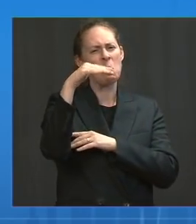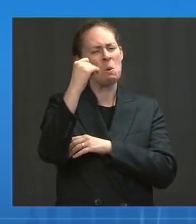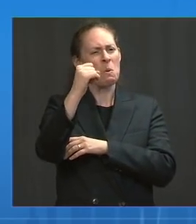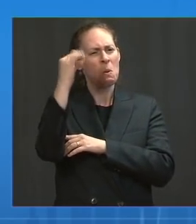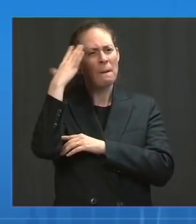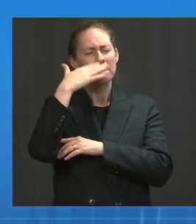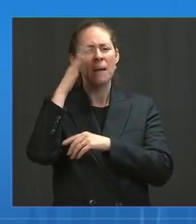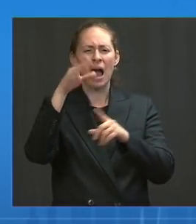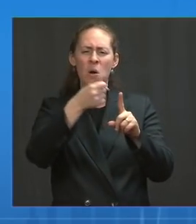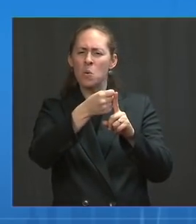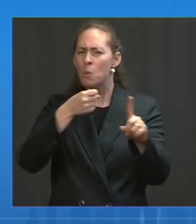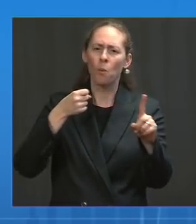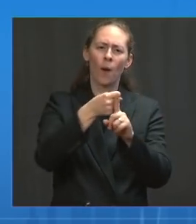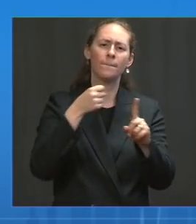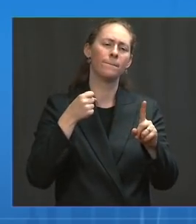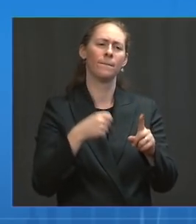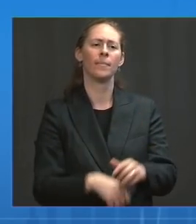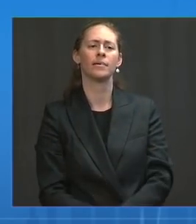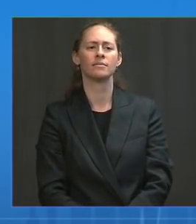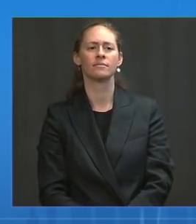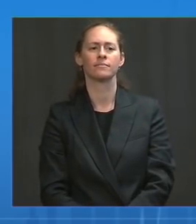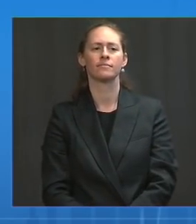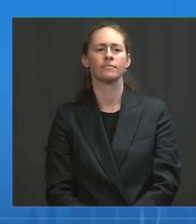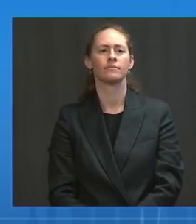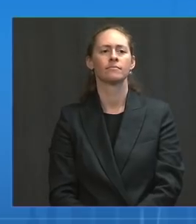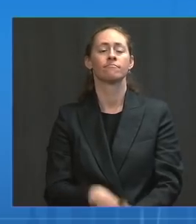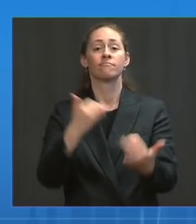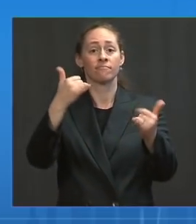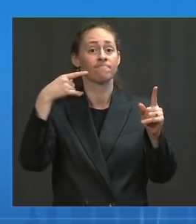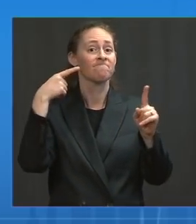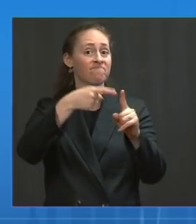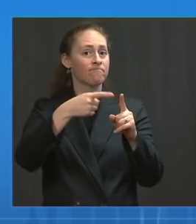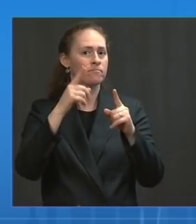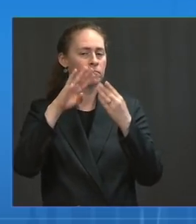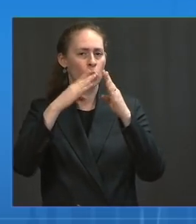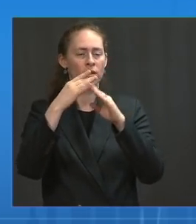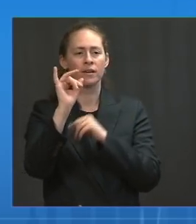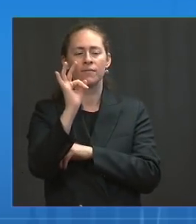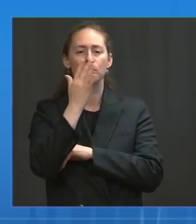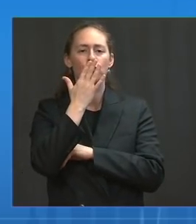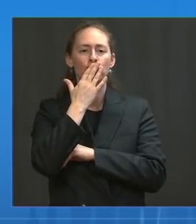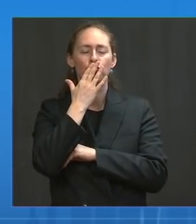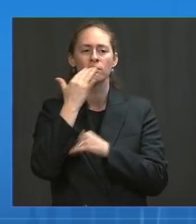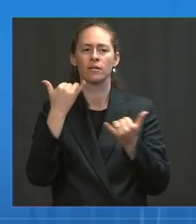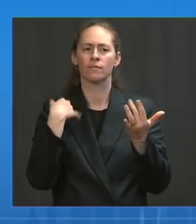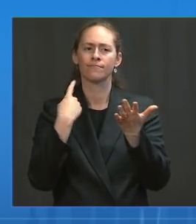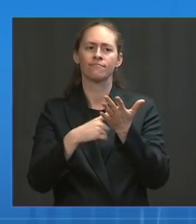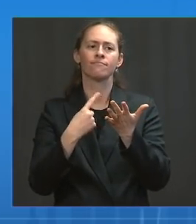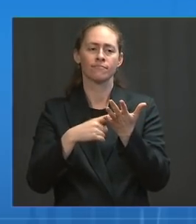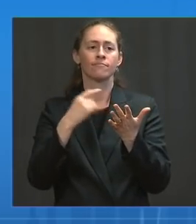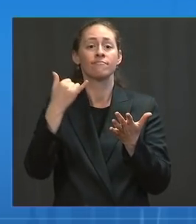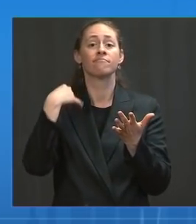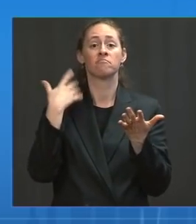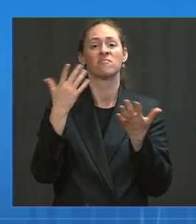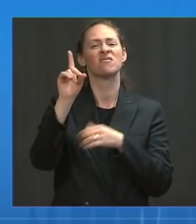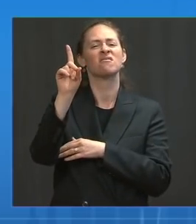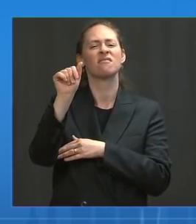with a focus today on communities of color. So when we consider the data that we have in race and ethnicity,